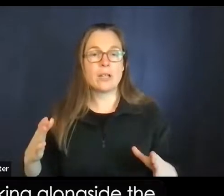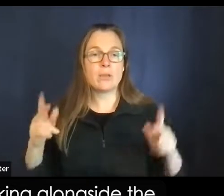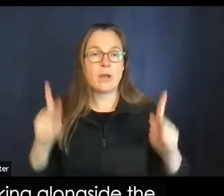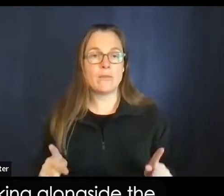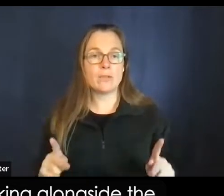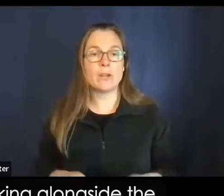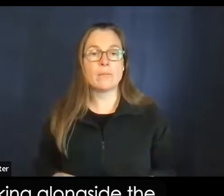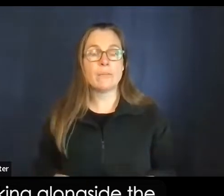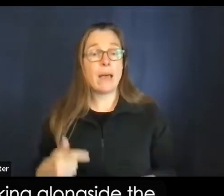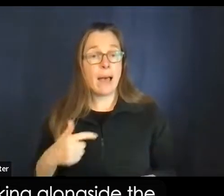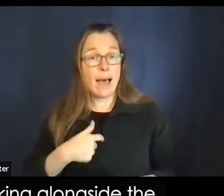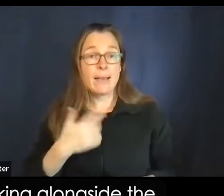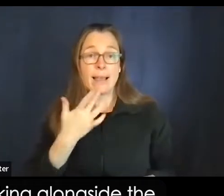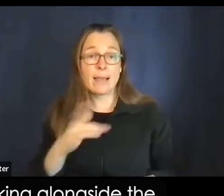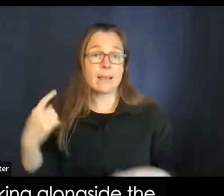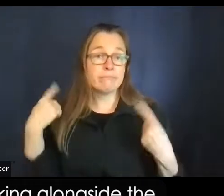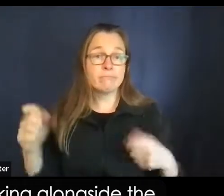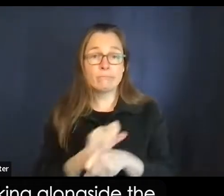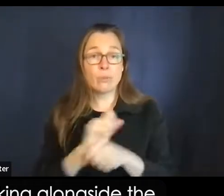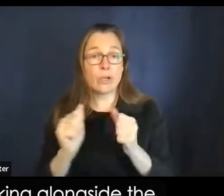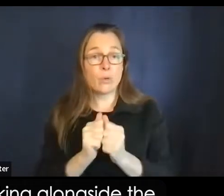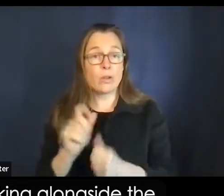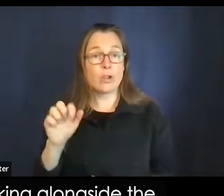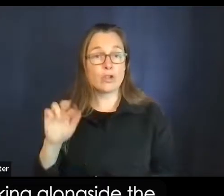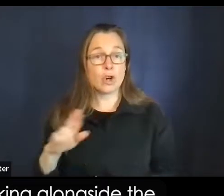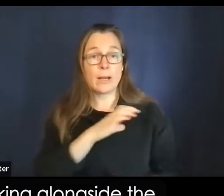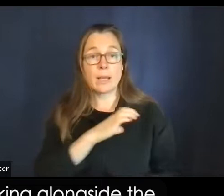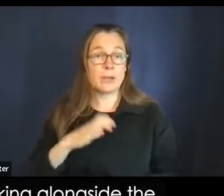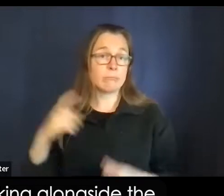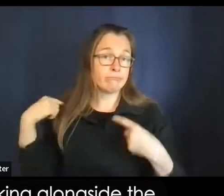I've had the pleasure of working alongside the Charter Commission for the last two years,